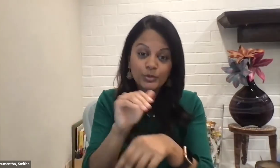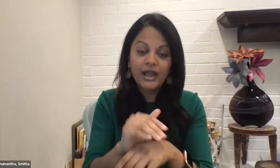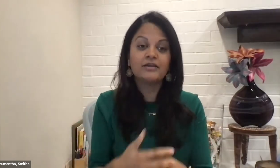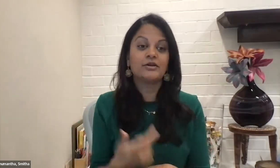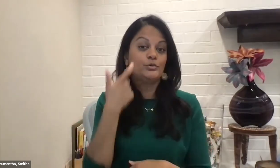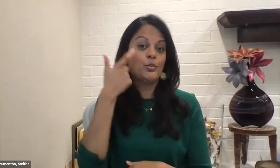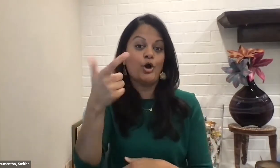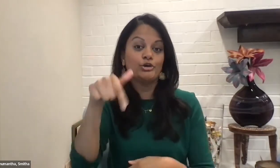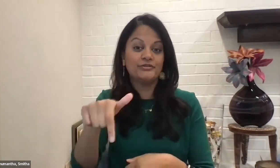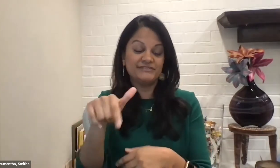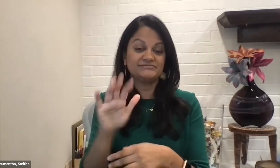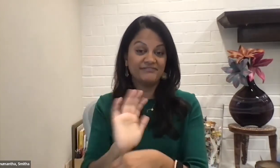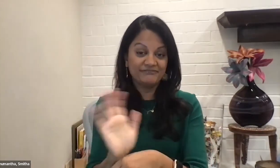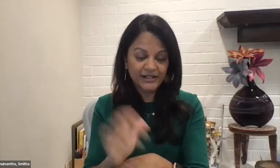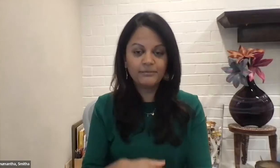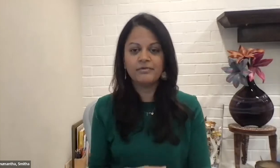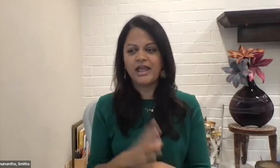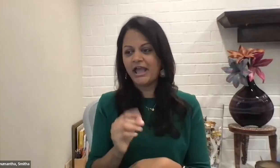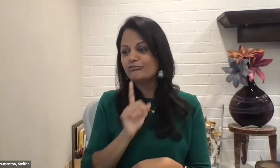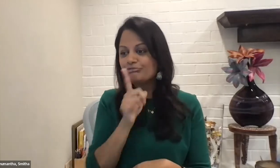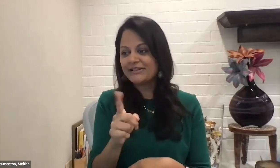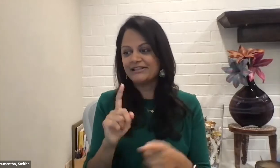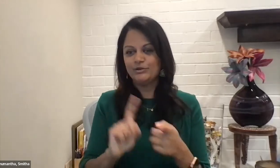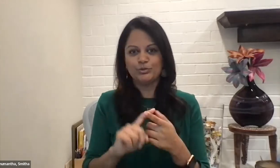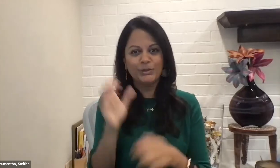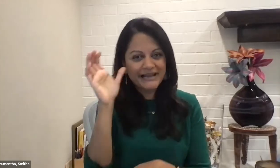to join all of us tonight to watch this important film